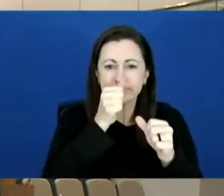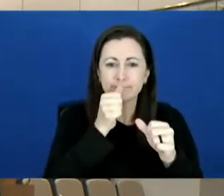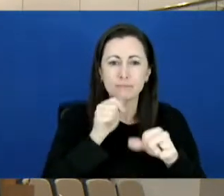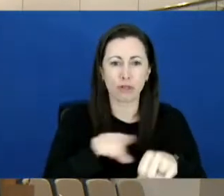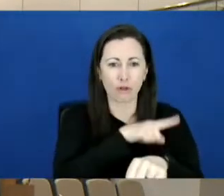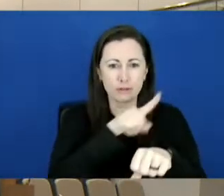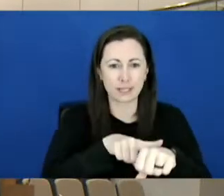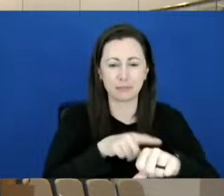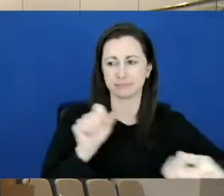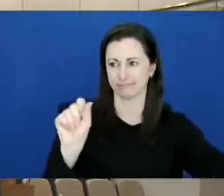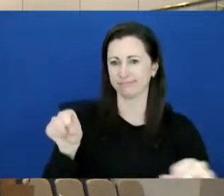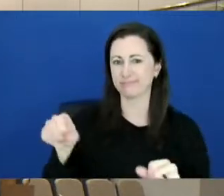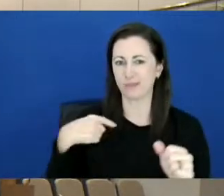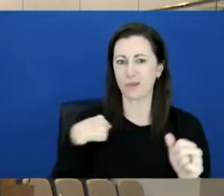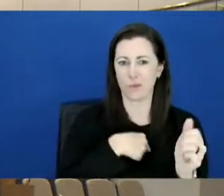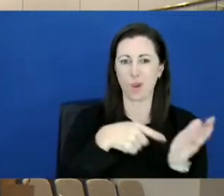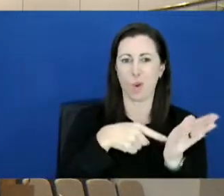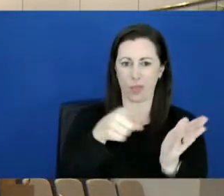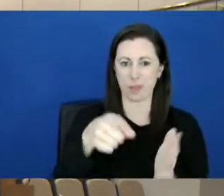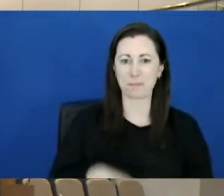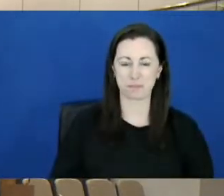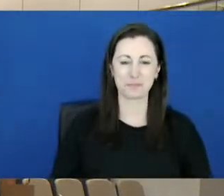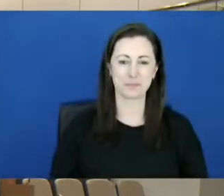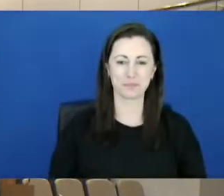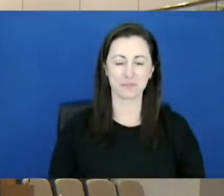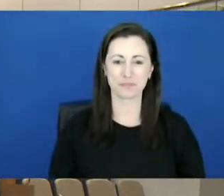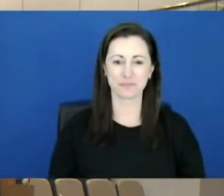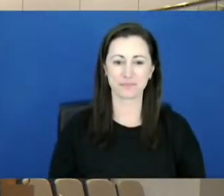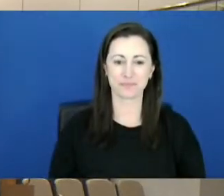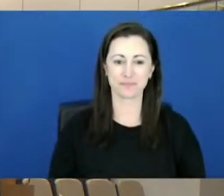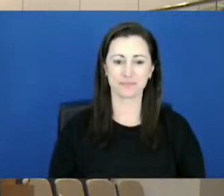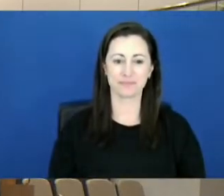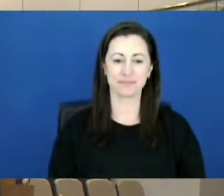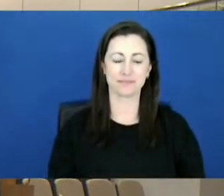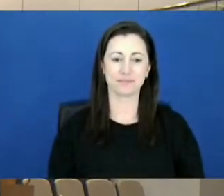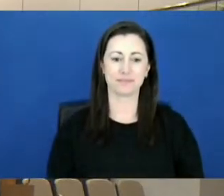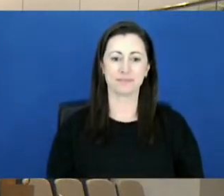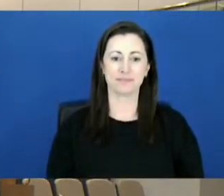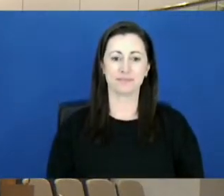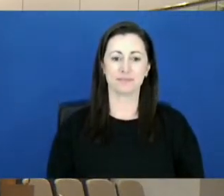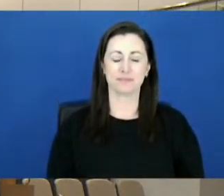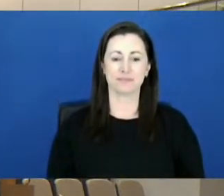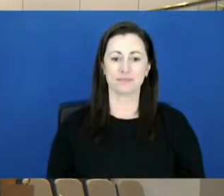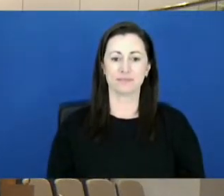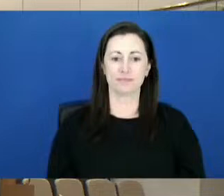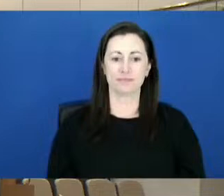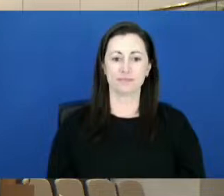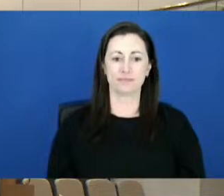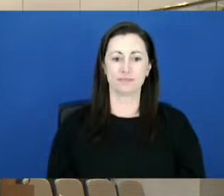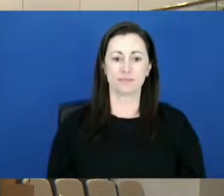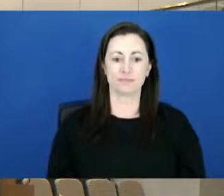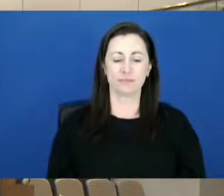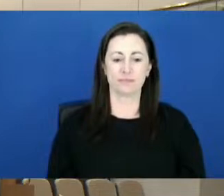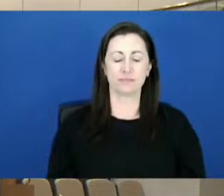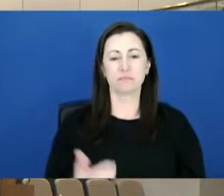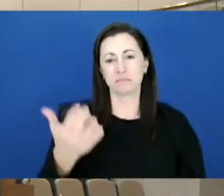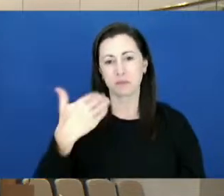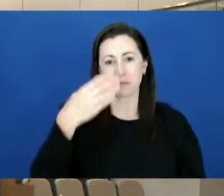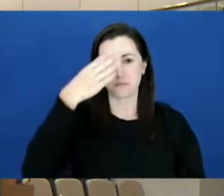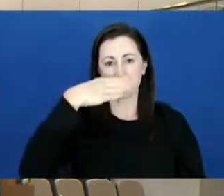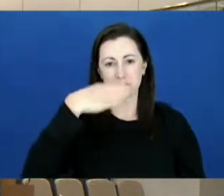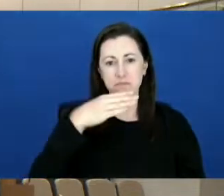I THINK THEY SHOULD GET